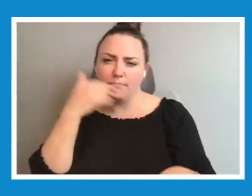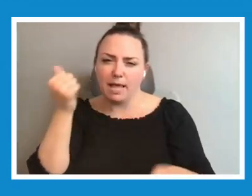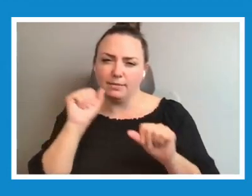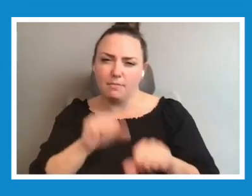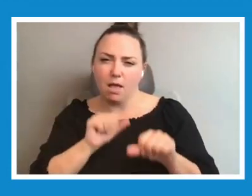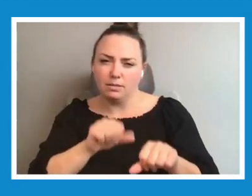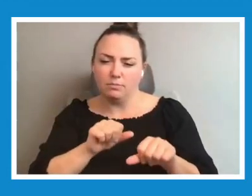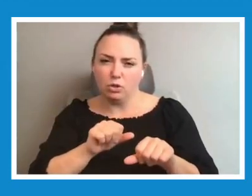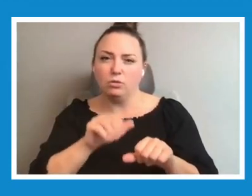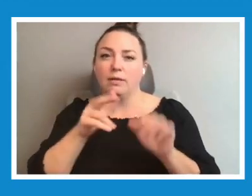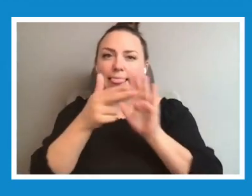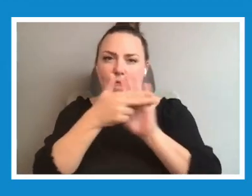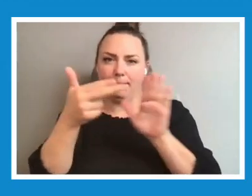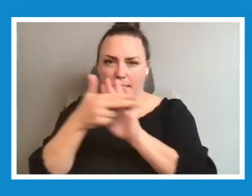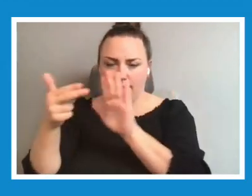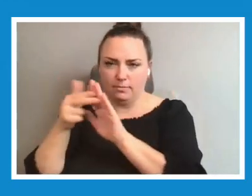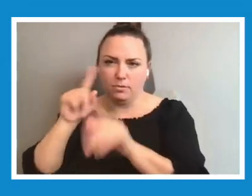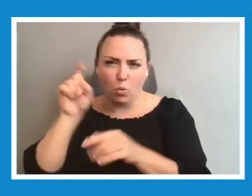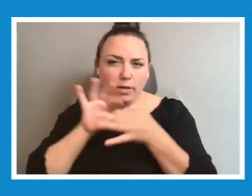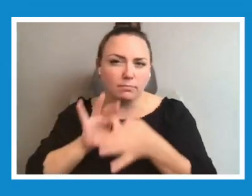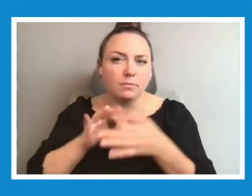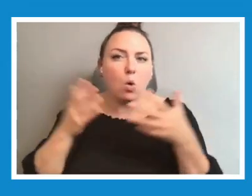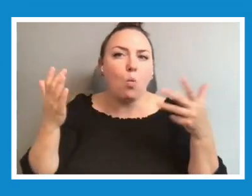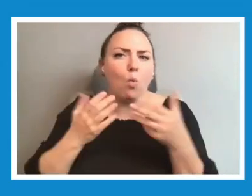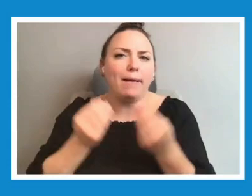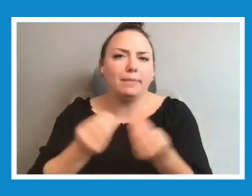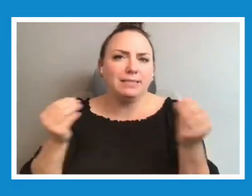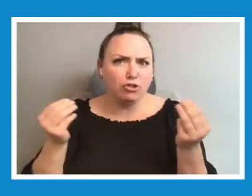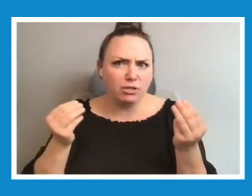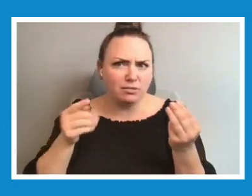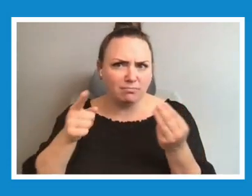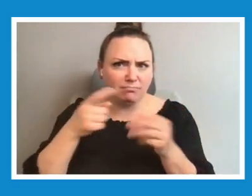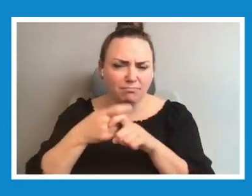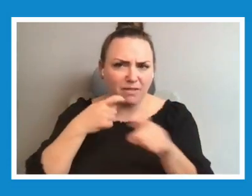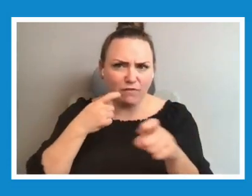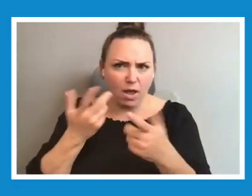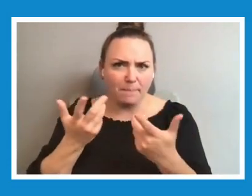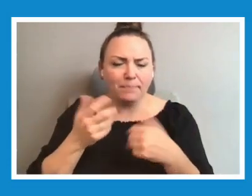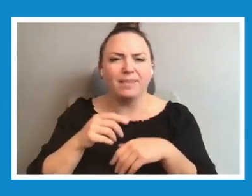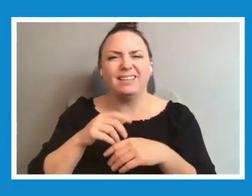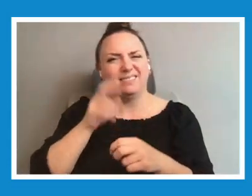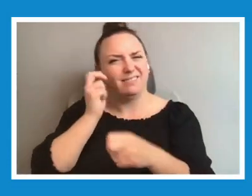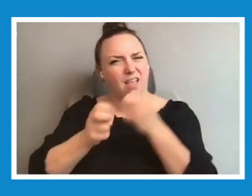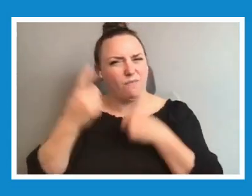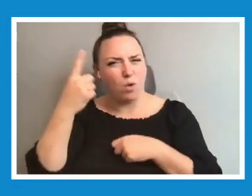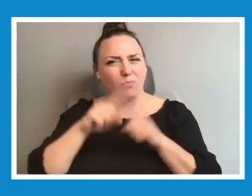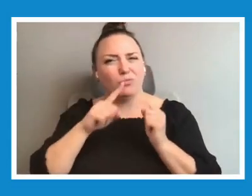so the question of what materials are these parts made from it's a tough one but it's a really good one to get them